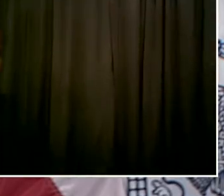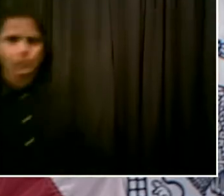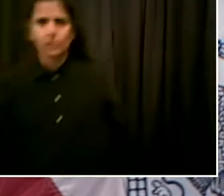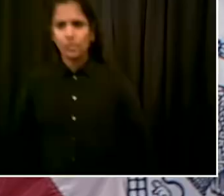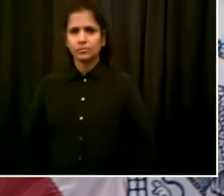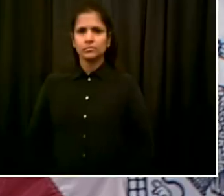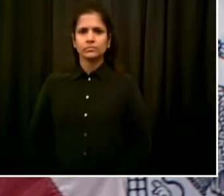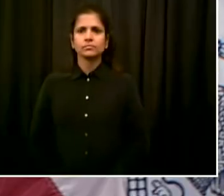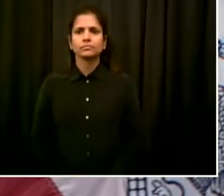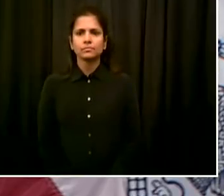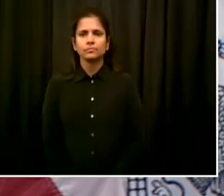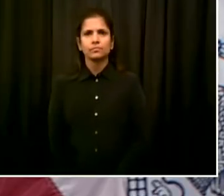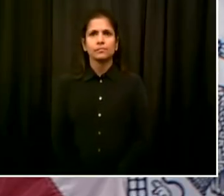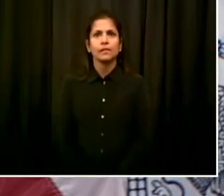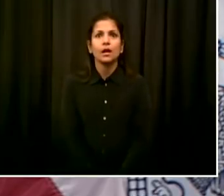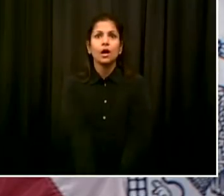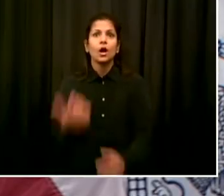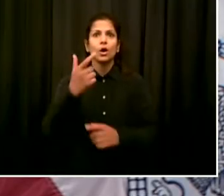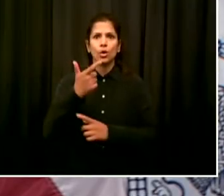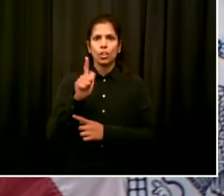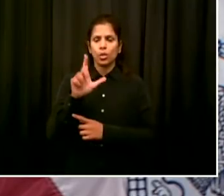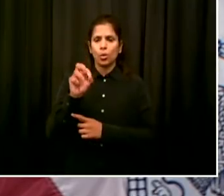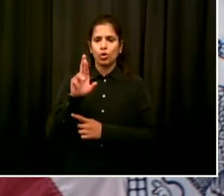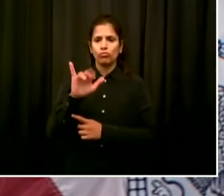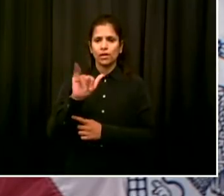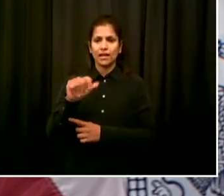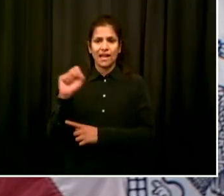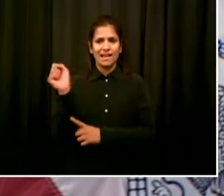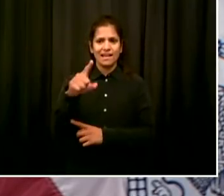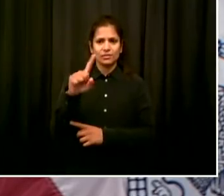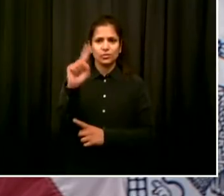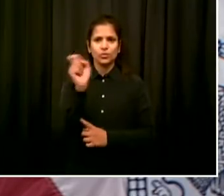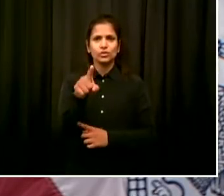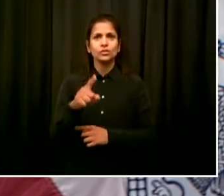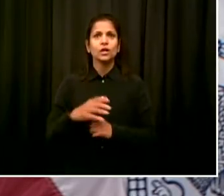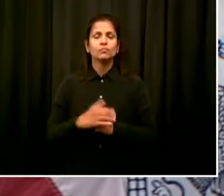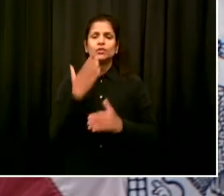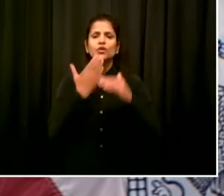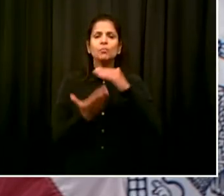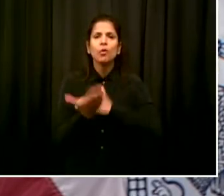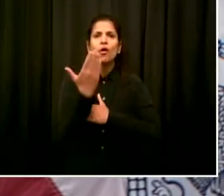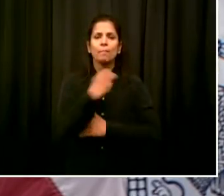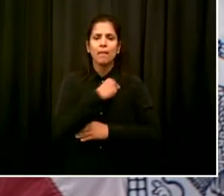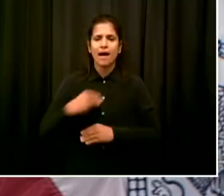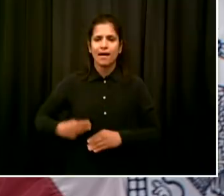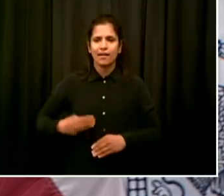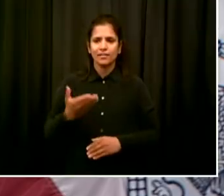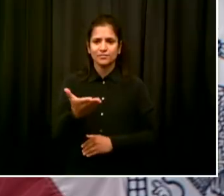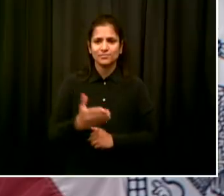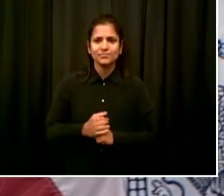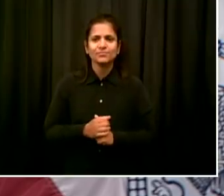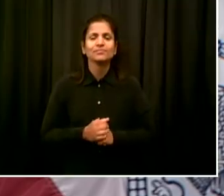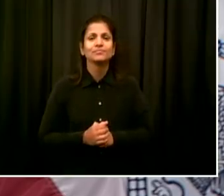NEXT WE HAVE GLORIA. OO GD RMONIG N MR. MAYOR, FOR